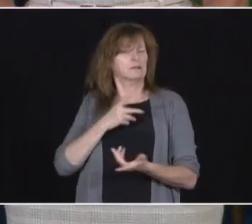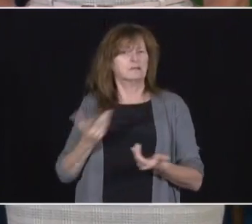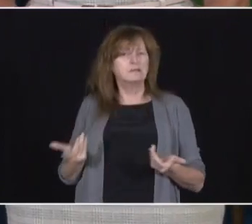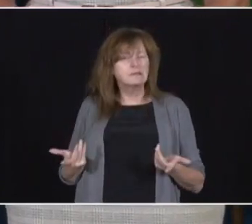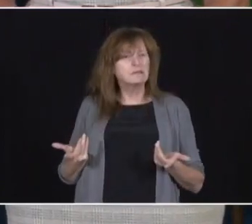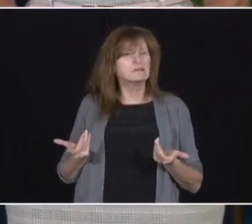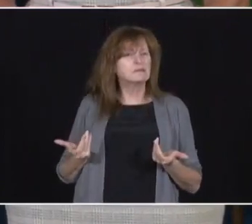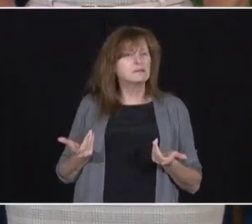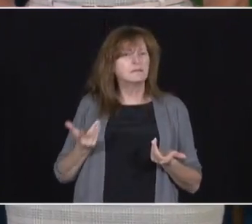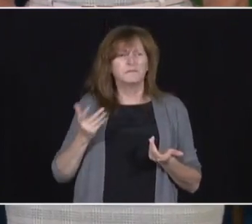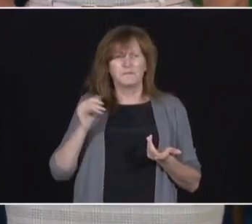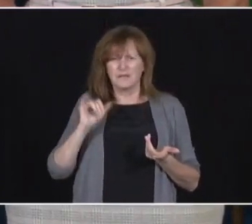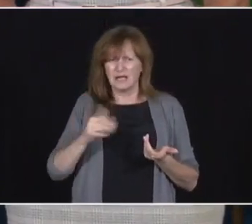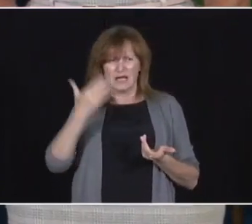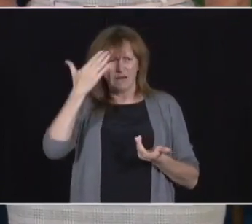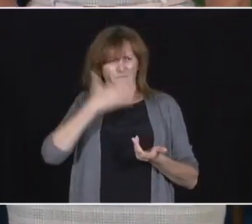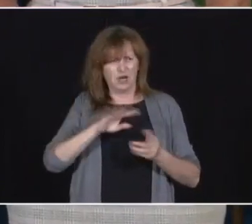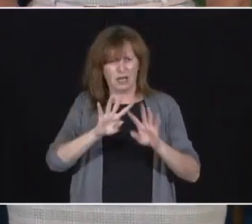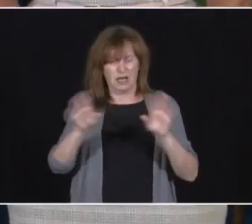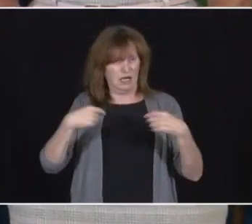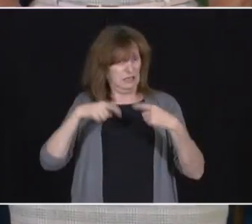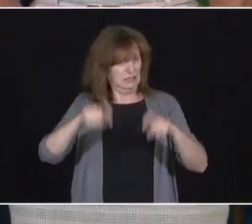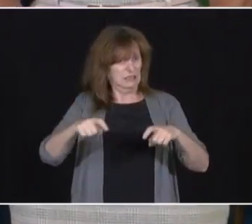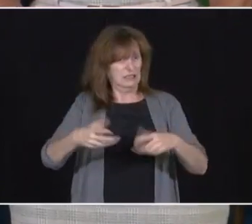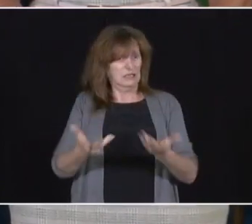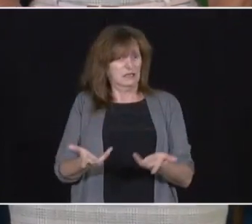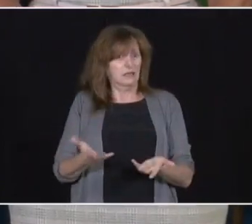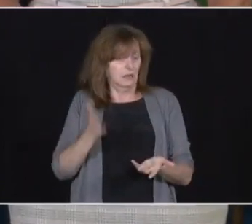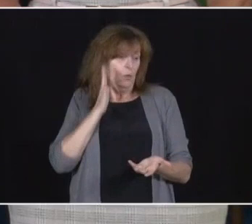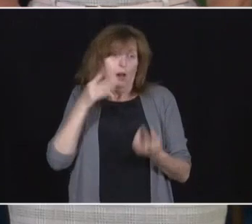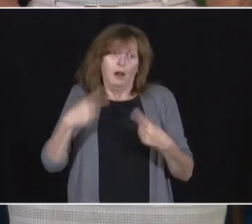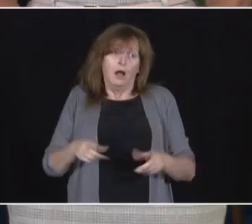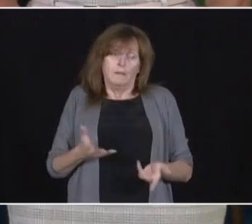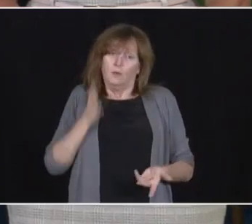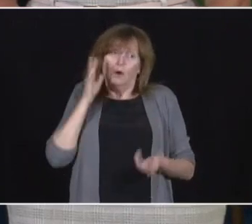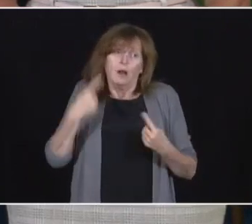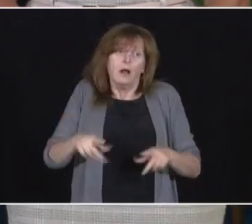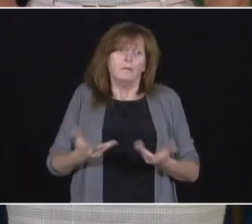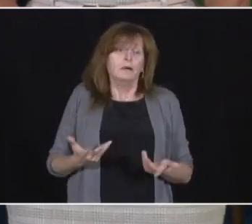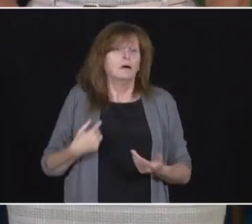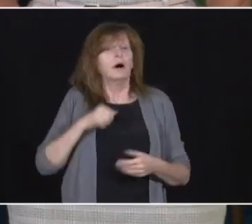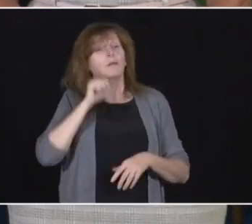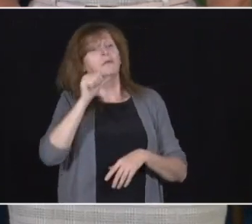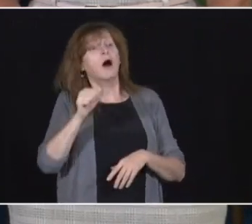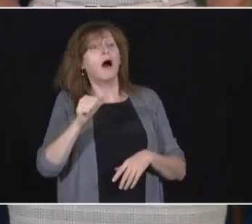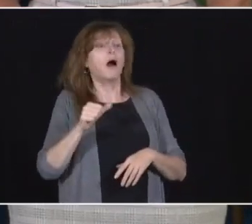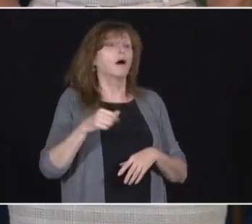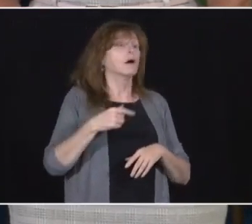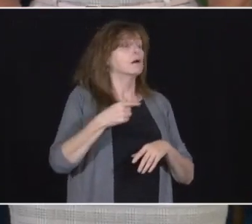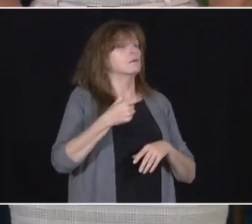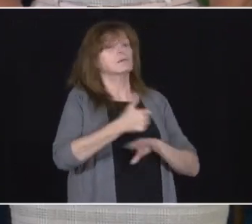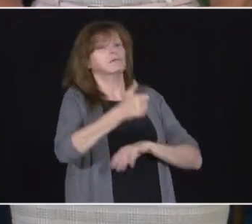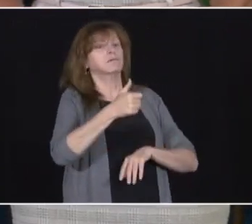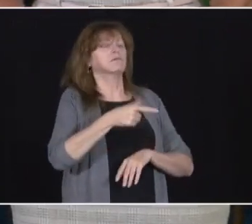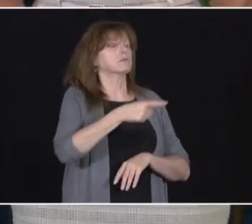officers off of the streets. I believe in increasing and supporting them. On the different issues. No matter if it is committee outreach, or